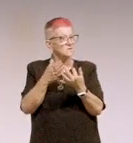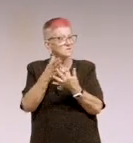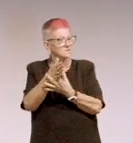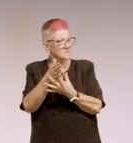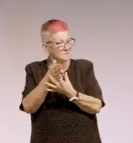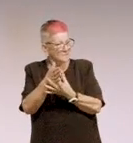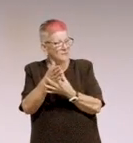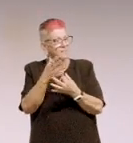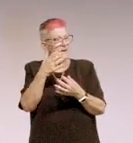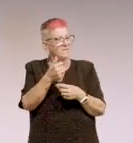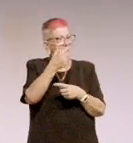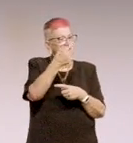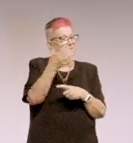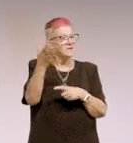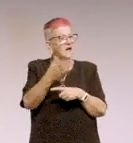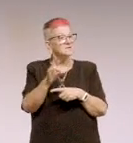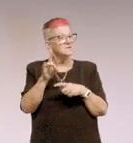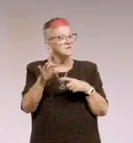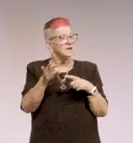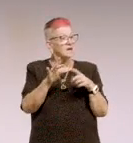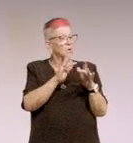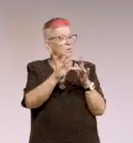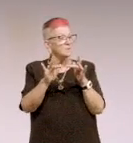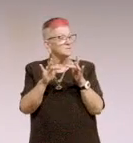are still 7/10 websites that are inaccessible.